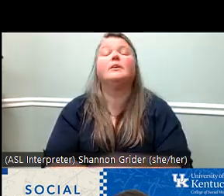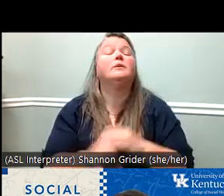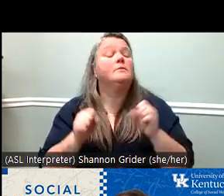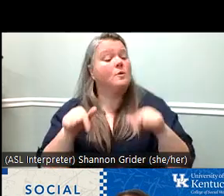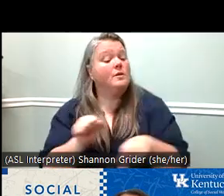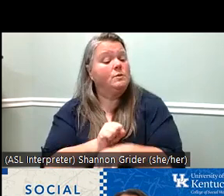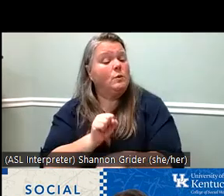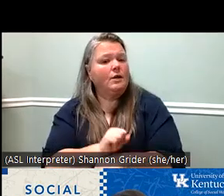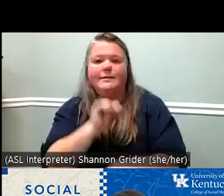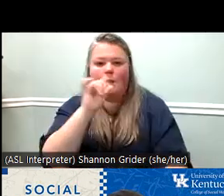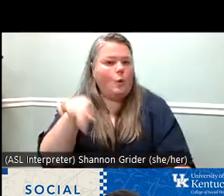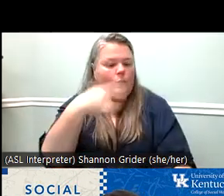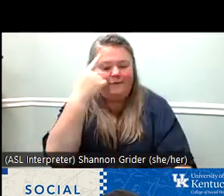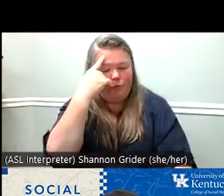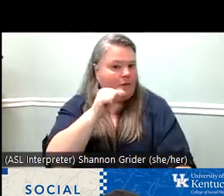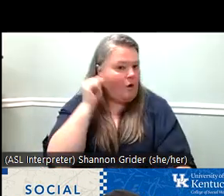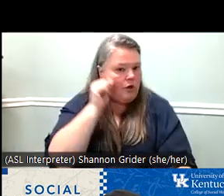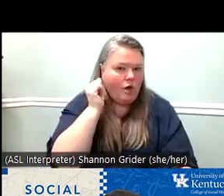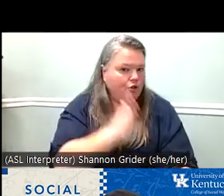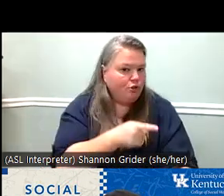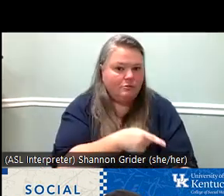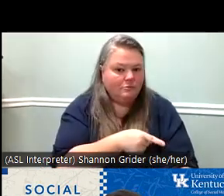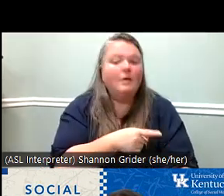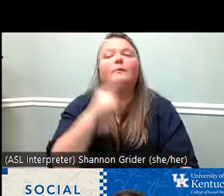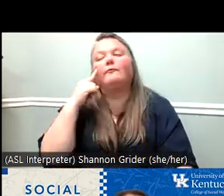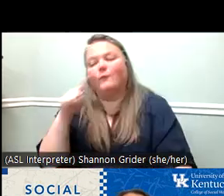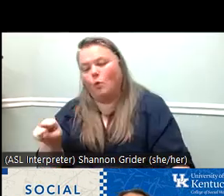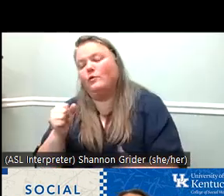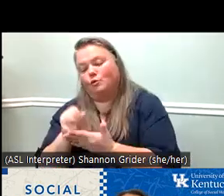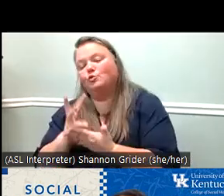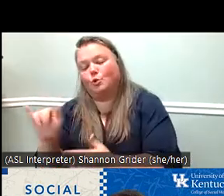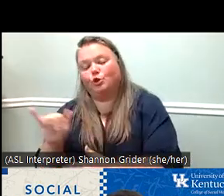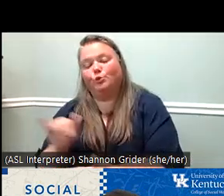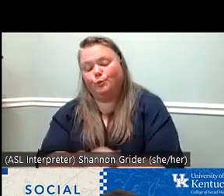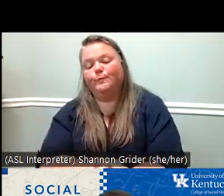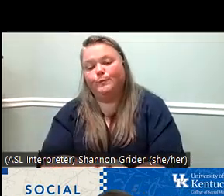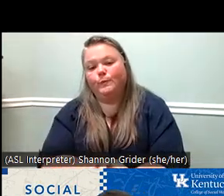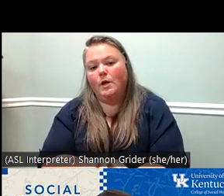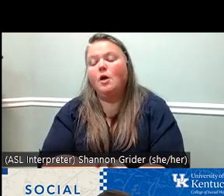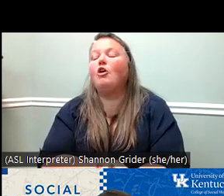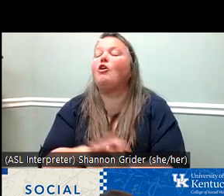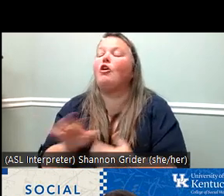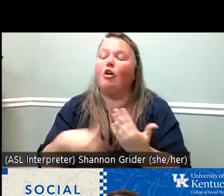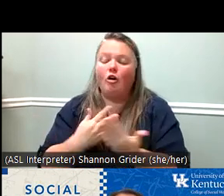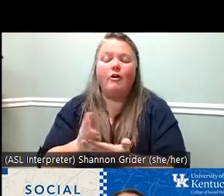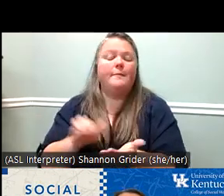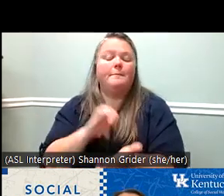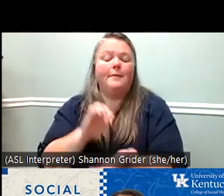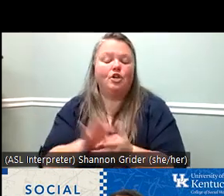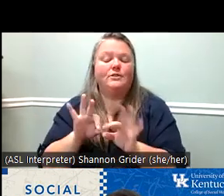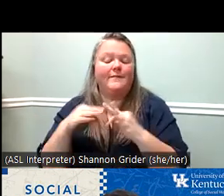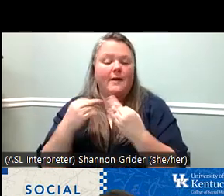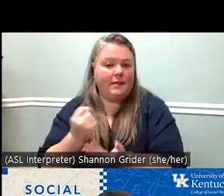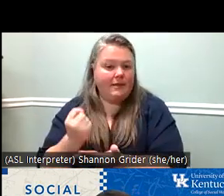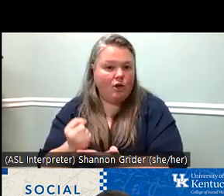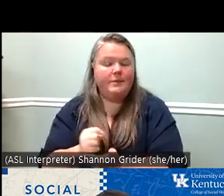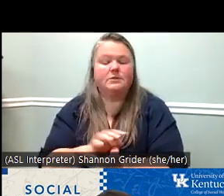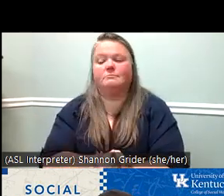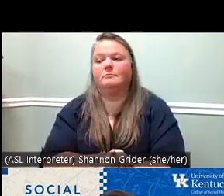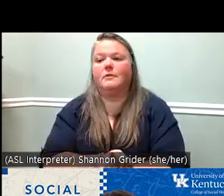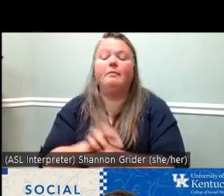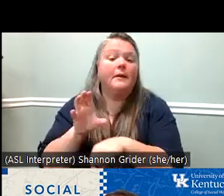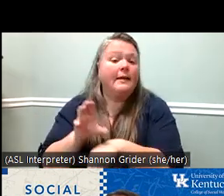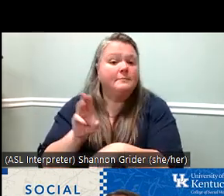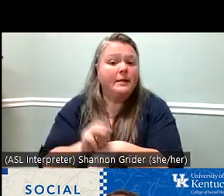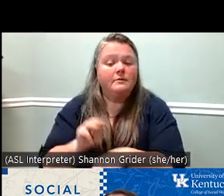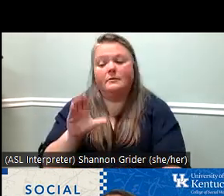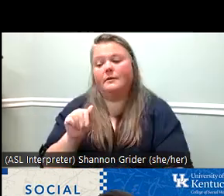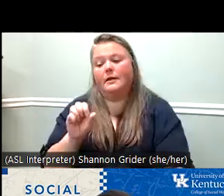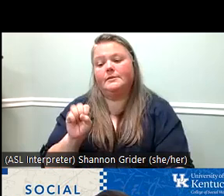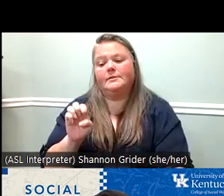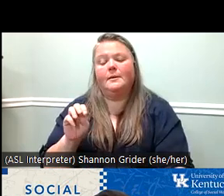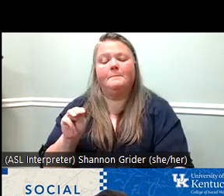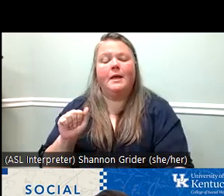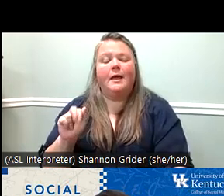I AM REPRESENTING MENTAL HEALTH AND MY PEERS WHO ARE PROVIDING MENTAL HEALTH CARE SERVICES ARE TURNING AWAY PEOPLE WITH HEARING LOSS. SO IN THIS WORK THAT WE'RE DOING